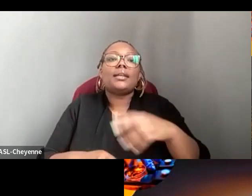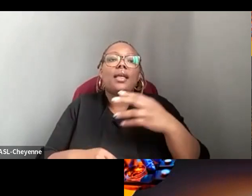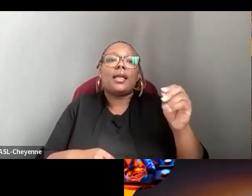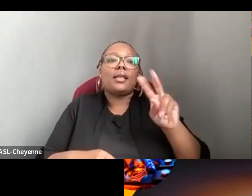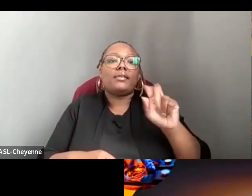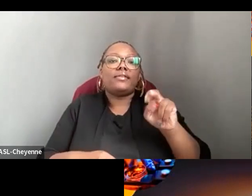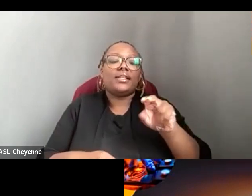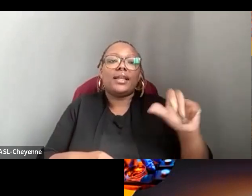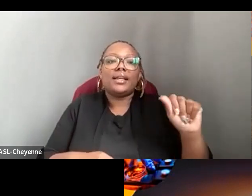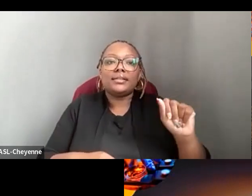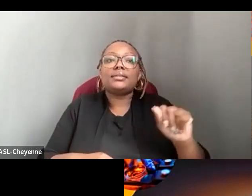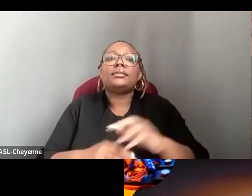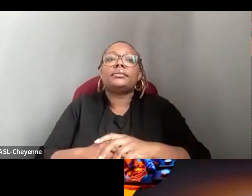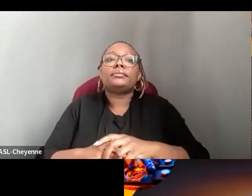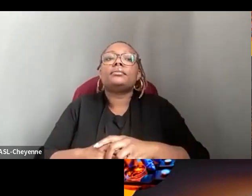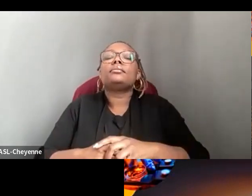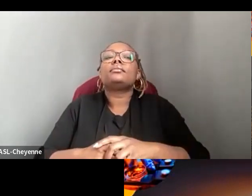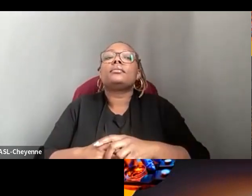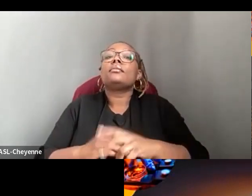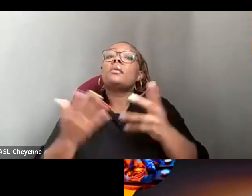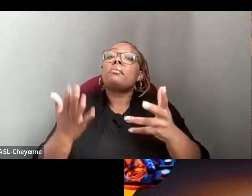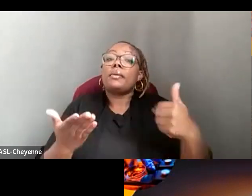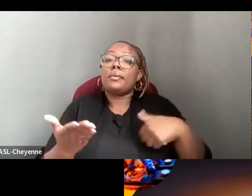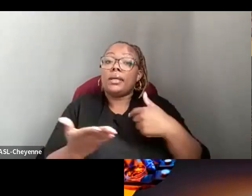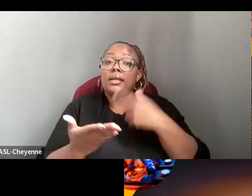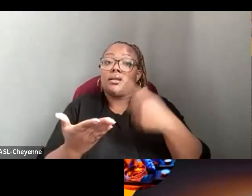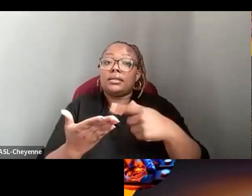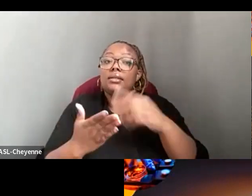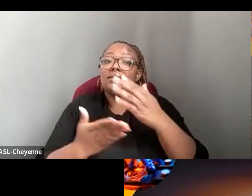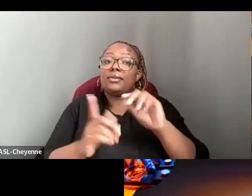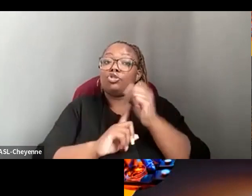But perhaps you can just talk about some of those scenarios when it would be good